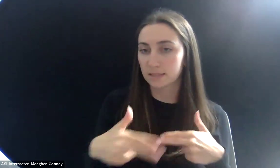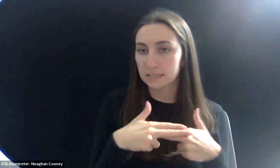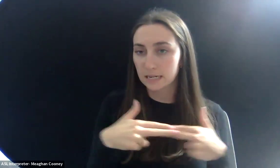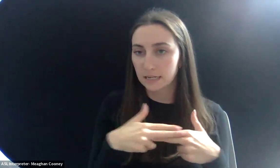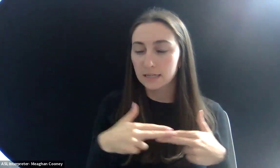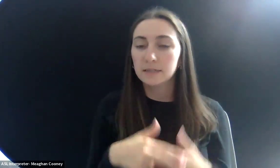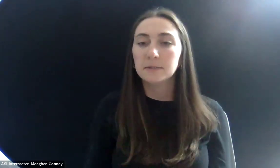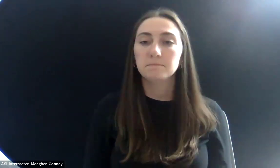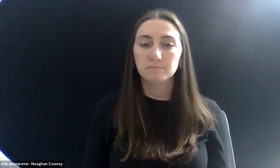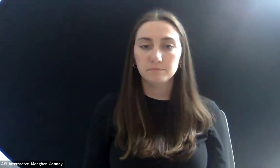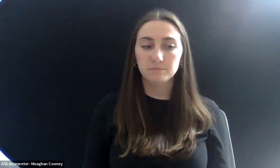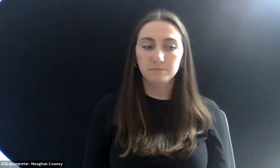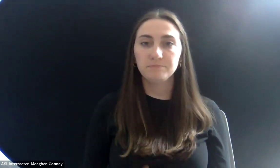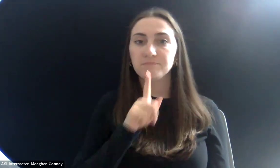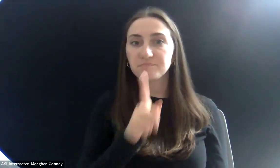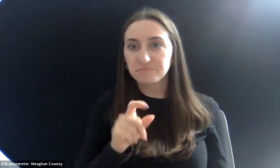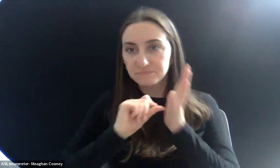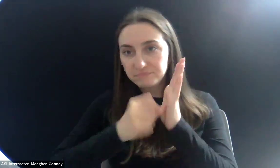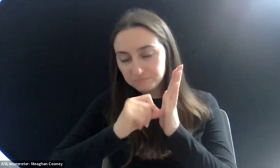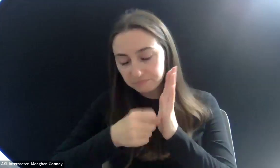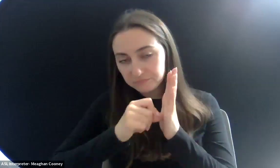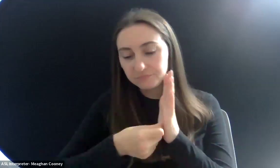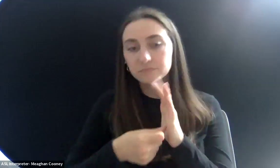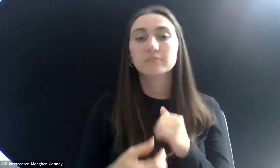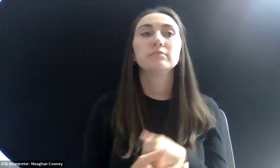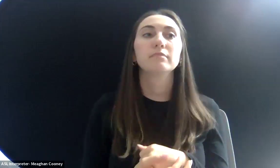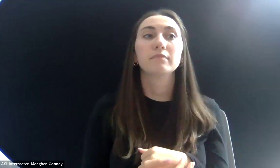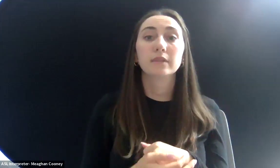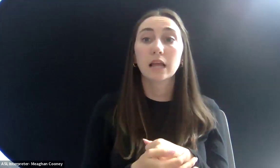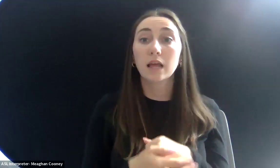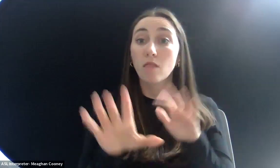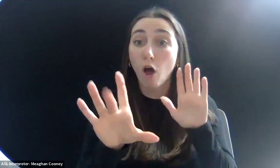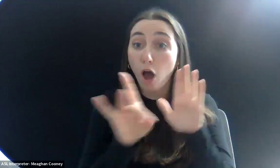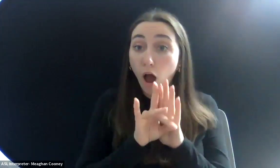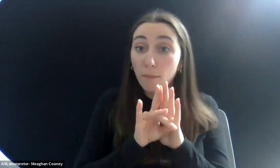So yeah, just once again to reinforce that the the opt outs are totally voluntary.